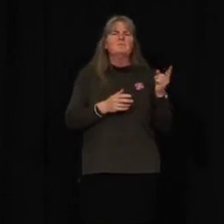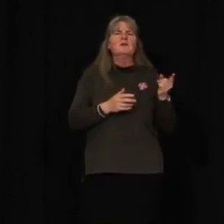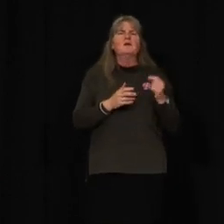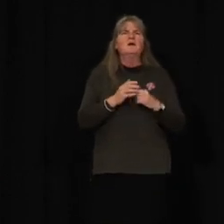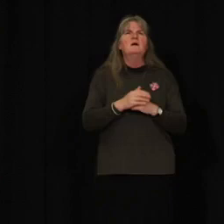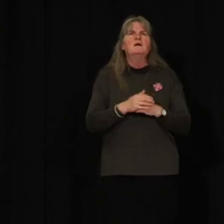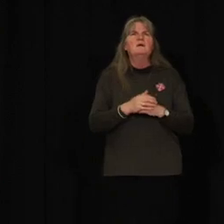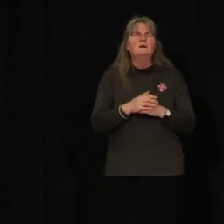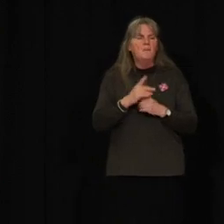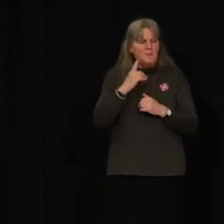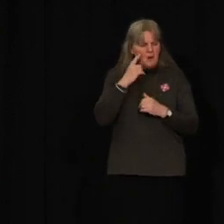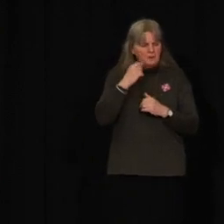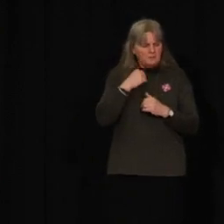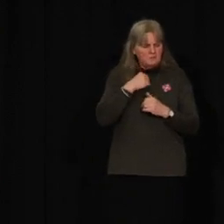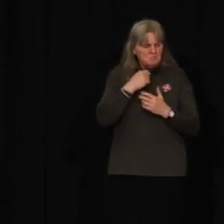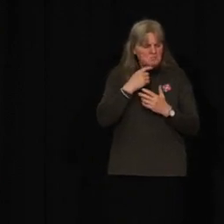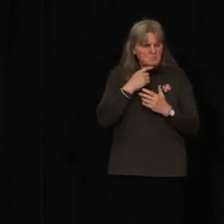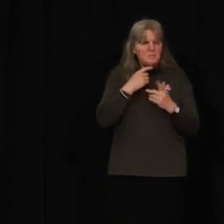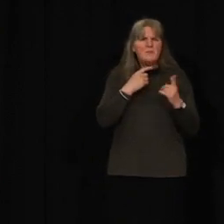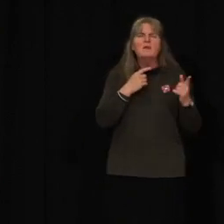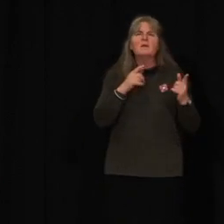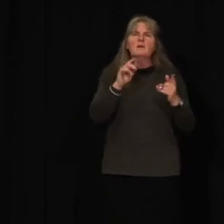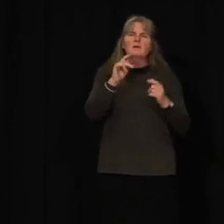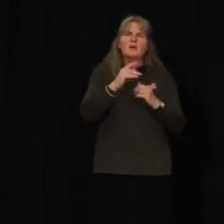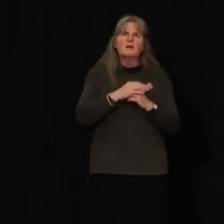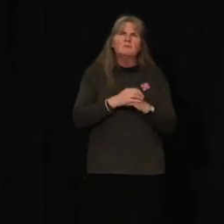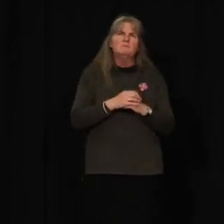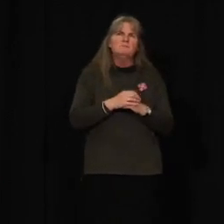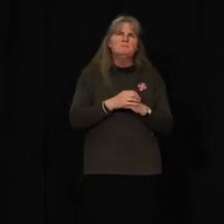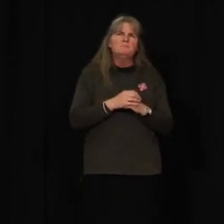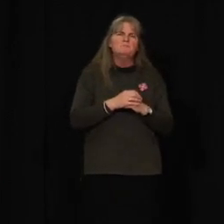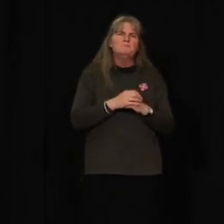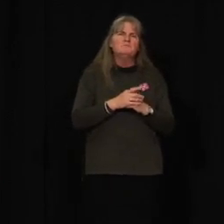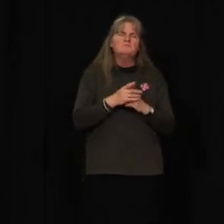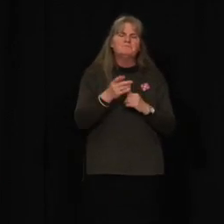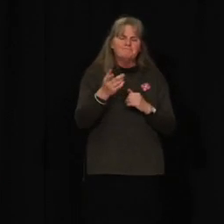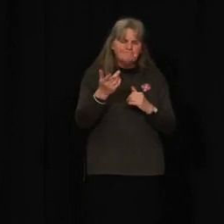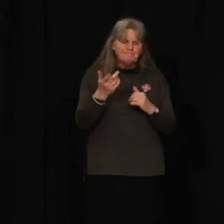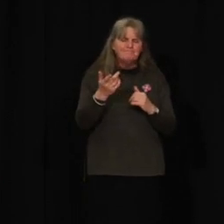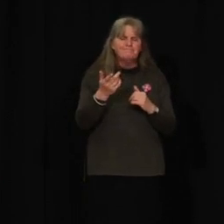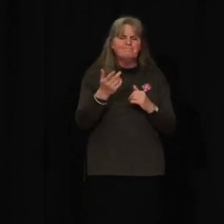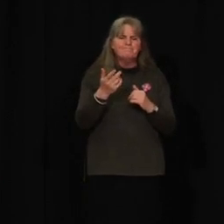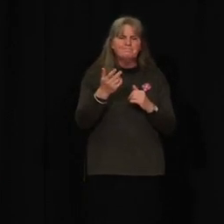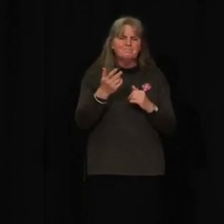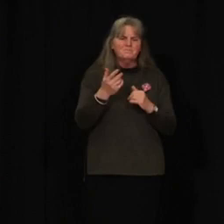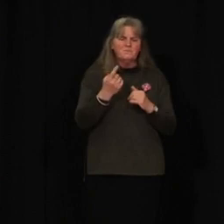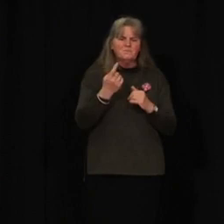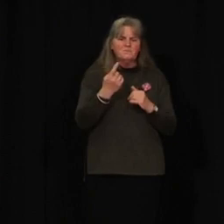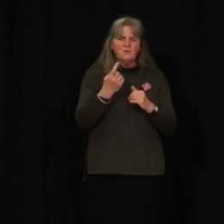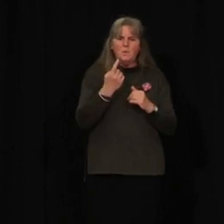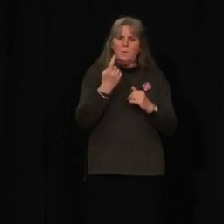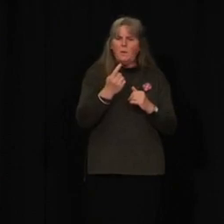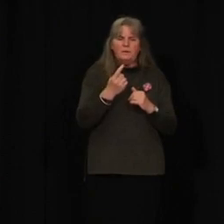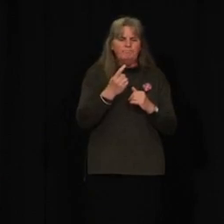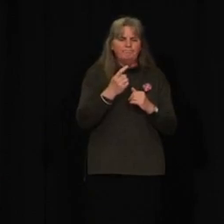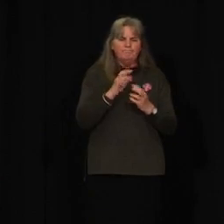Yeah, so I think that is something that is fluid and probably will be a fluid